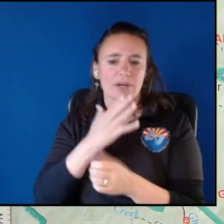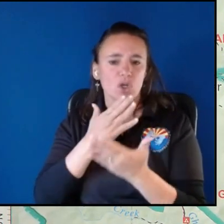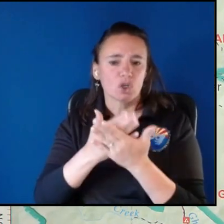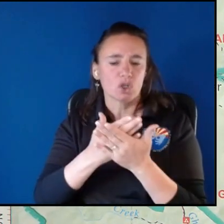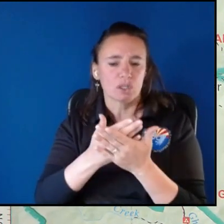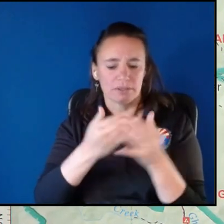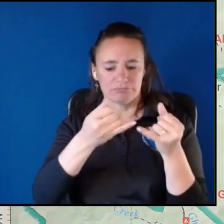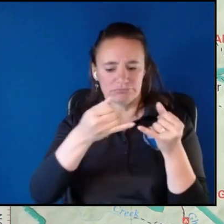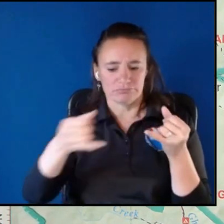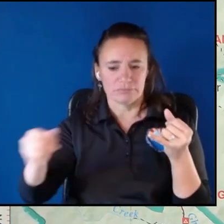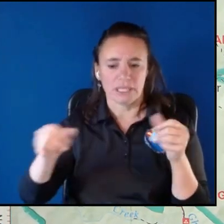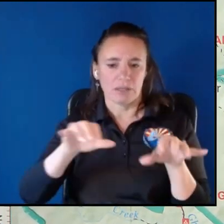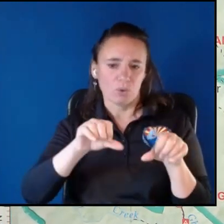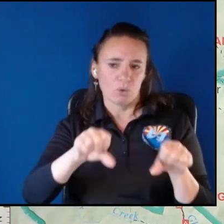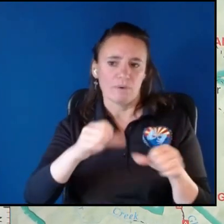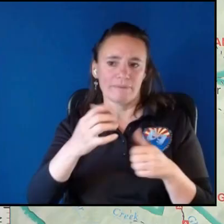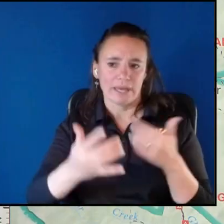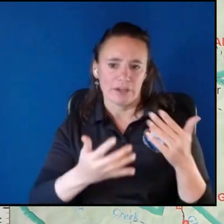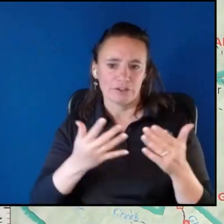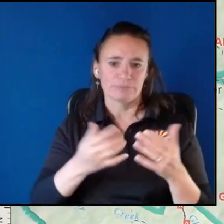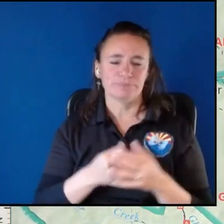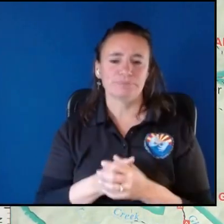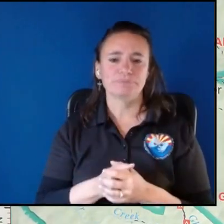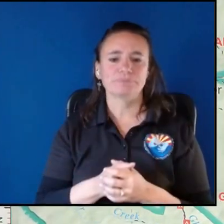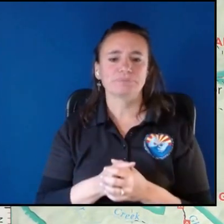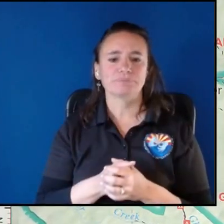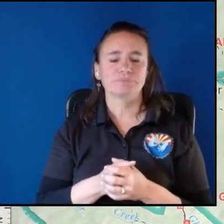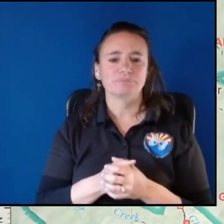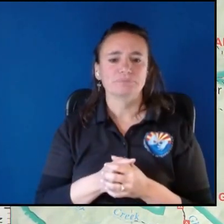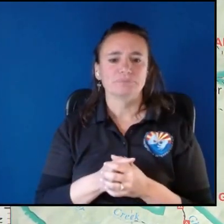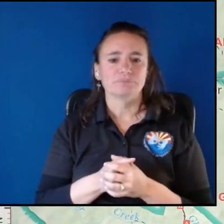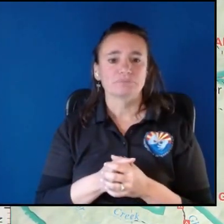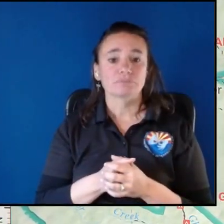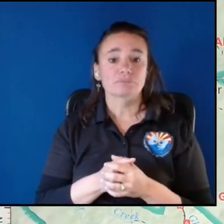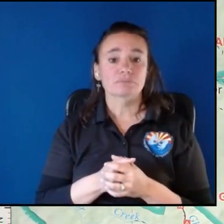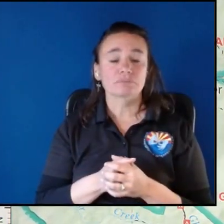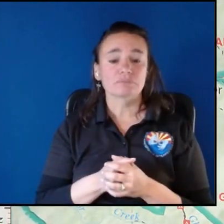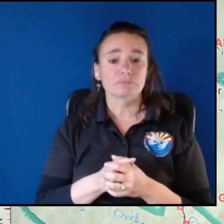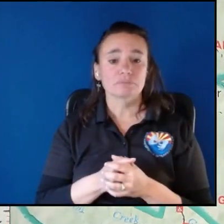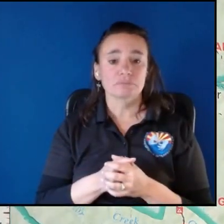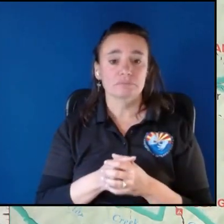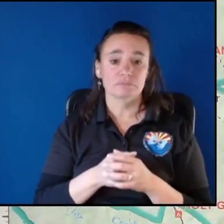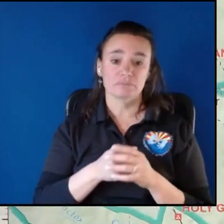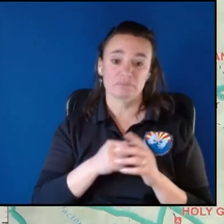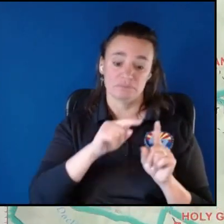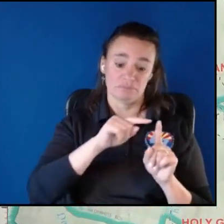Working along up into the the 63 corridor towards Cowles,